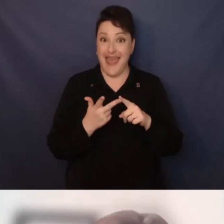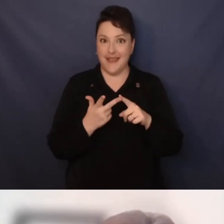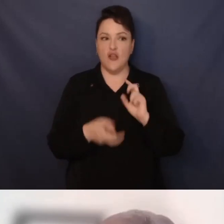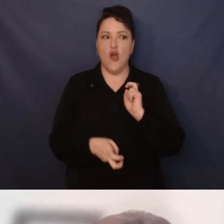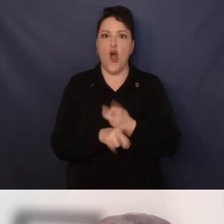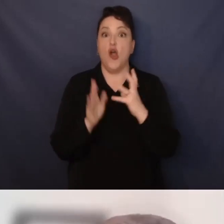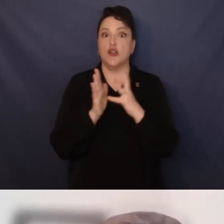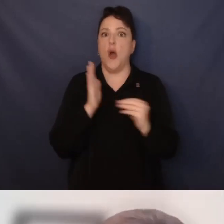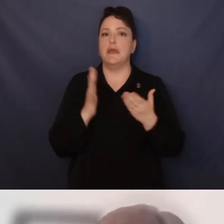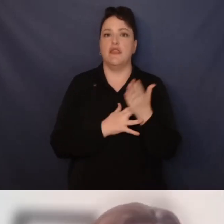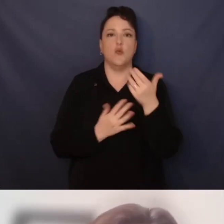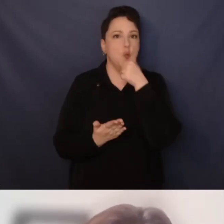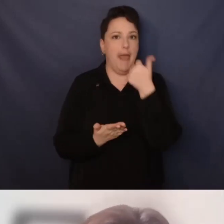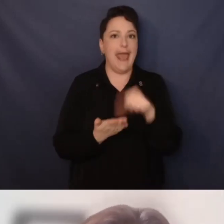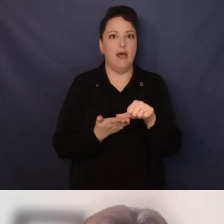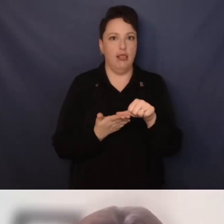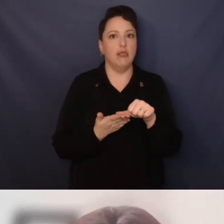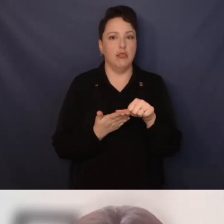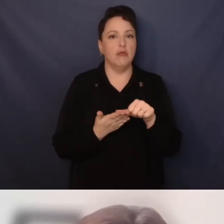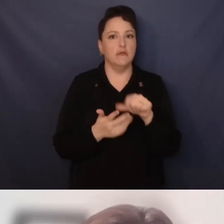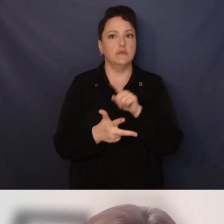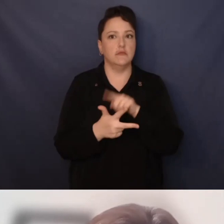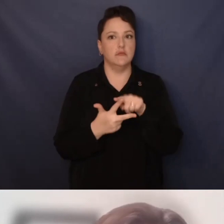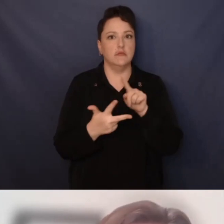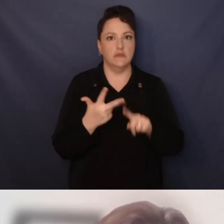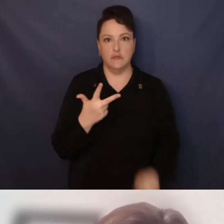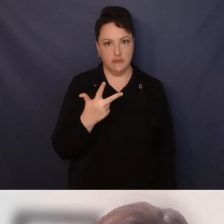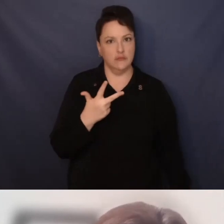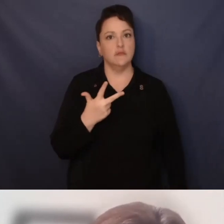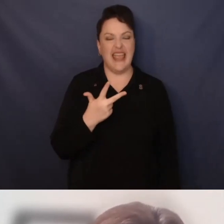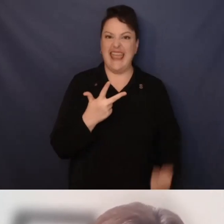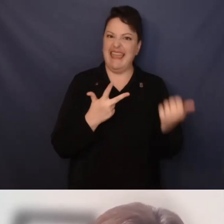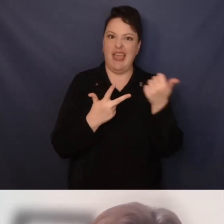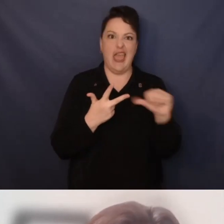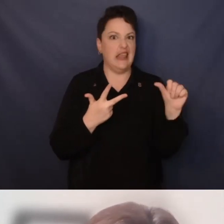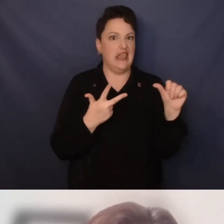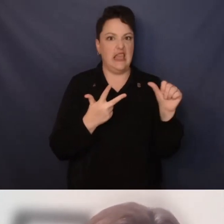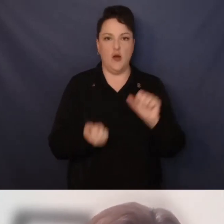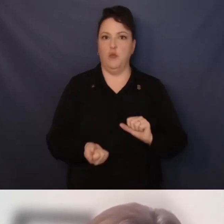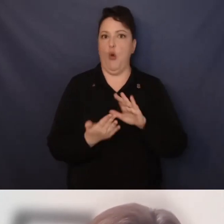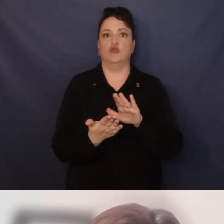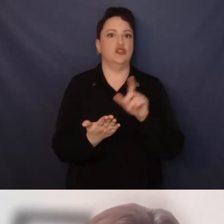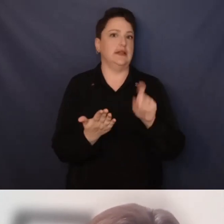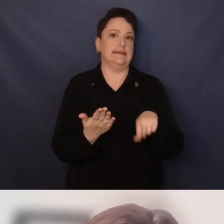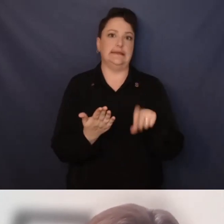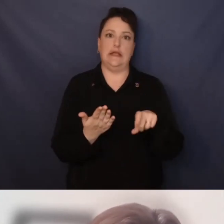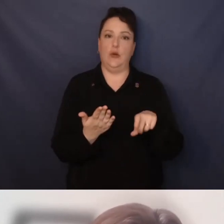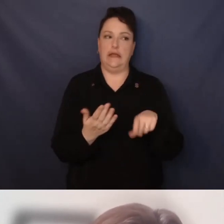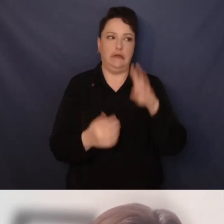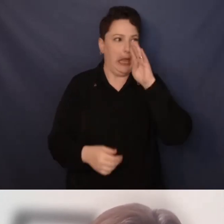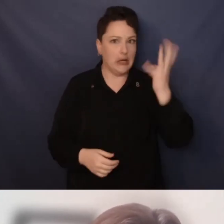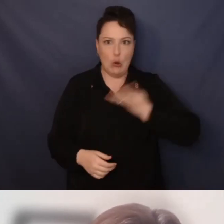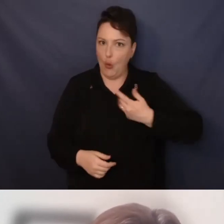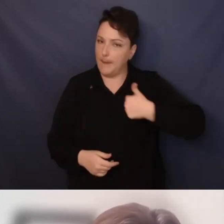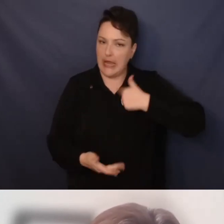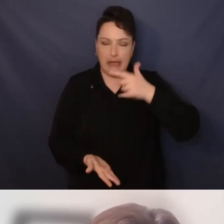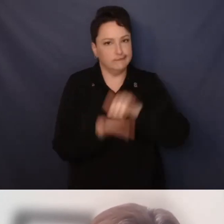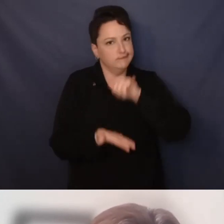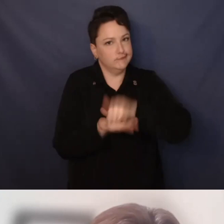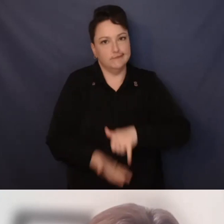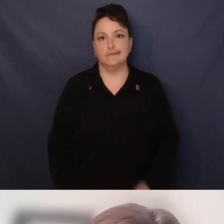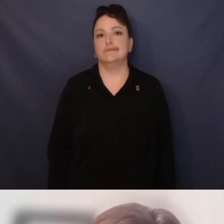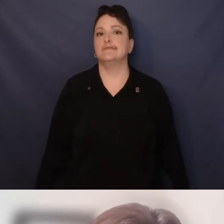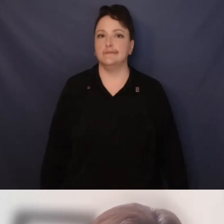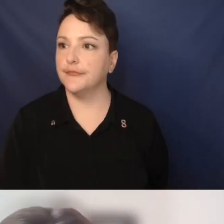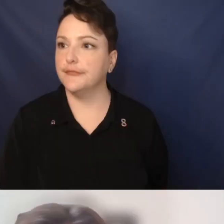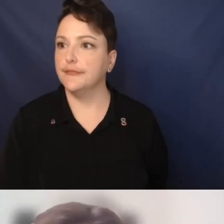you guys. Anything you can do to not be ignored. >> EMMA MARTIN: